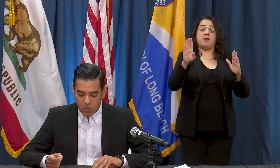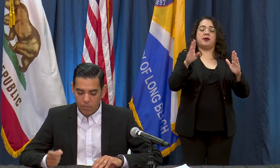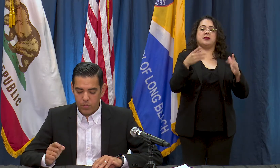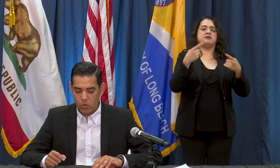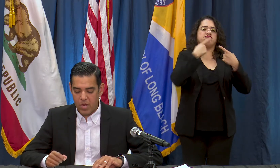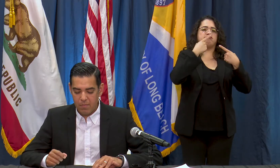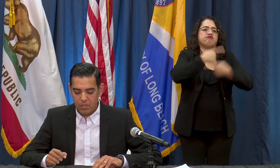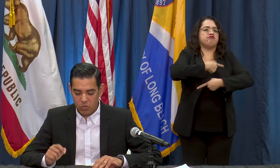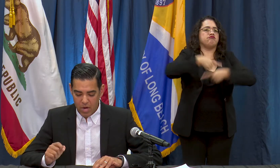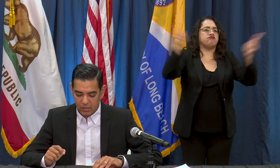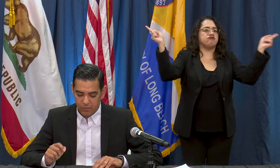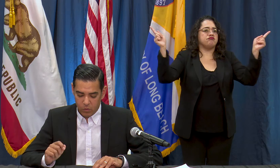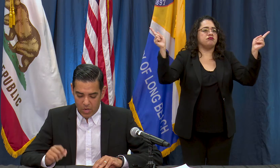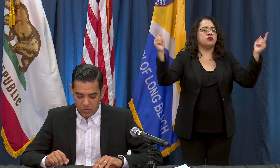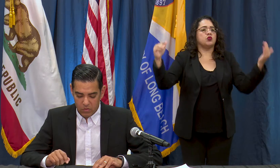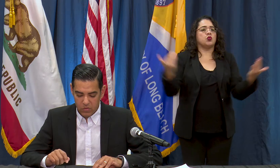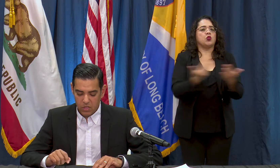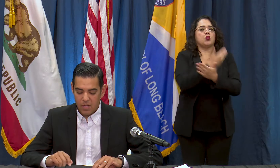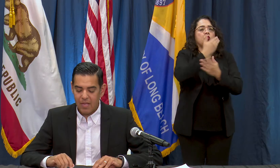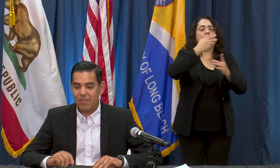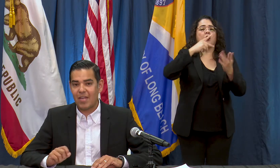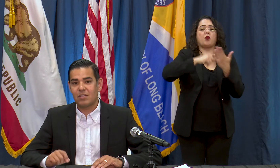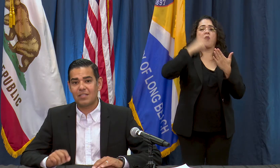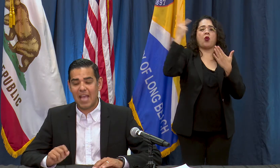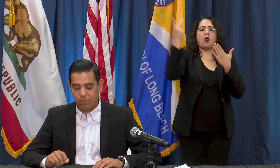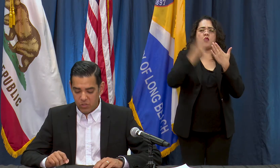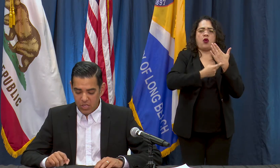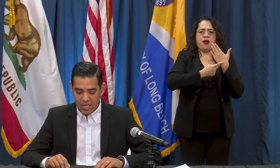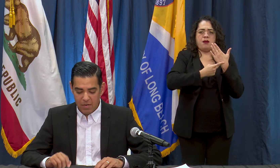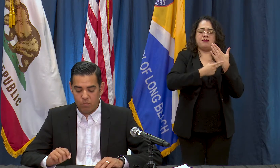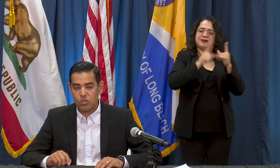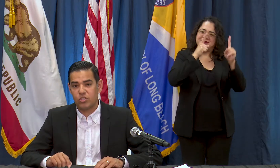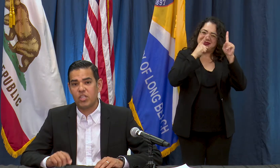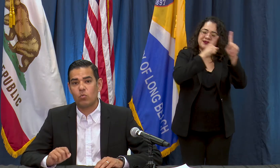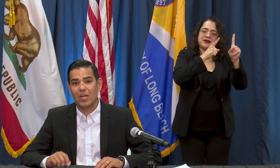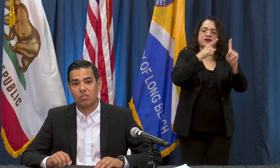program directly for renters and that is establishing an Emergency Rental